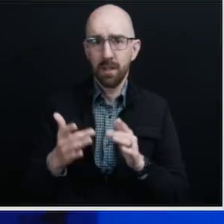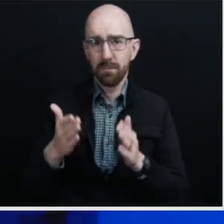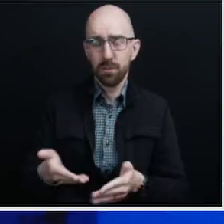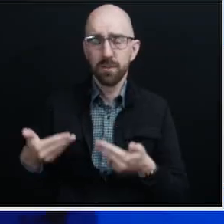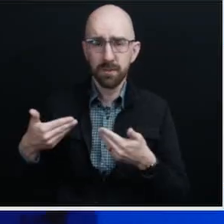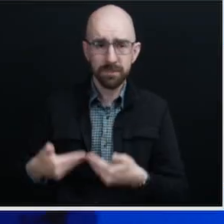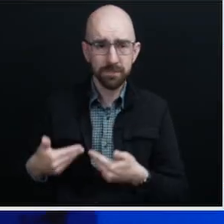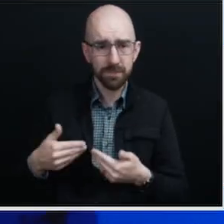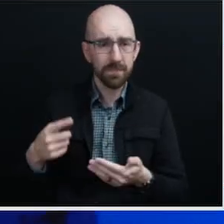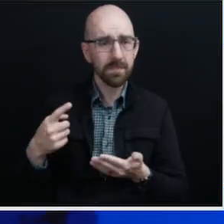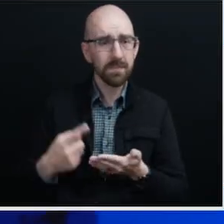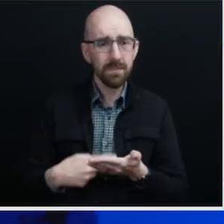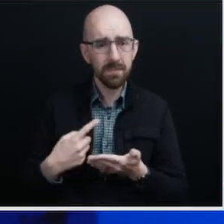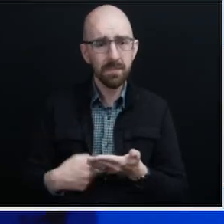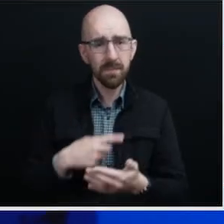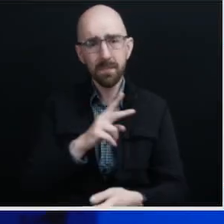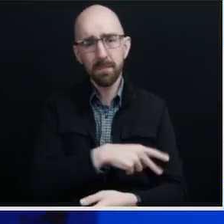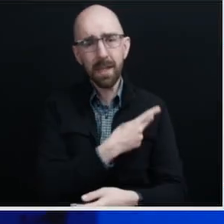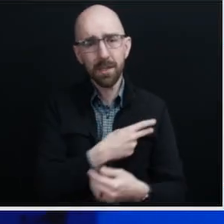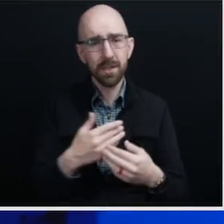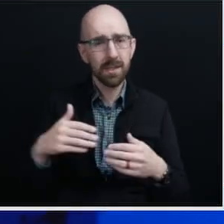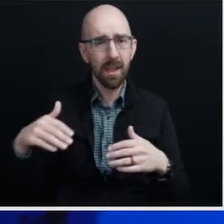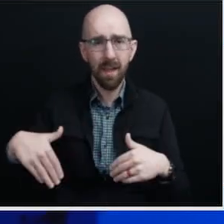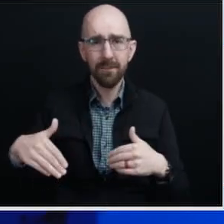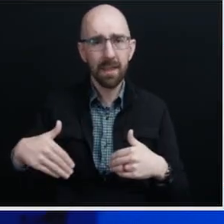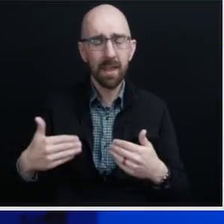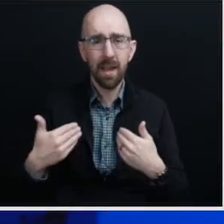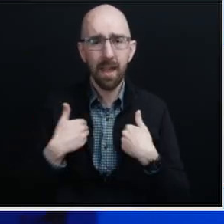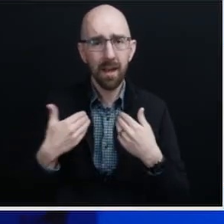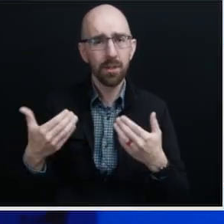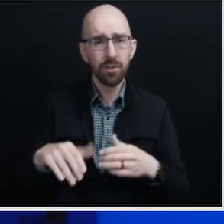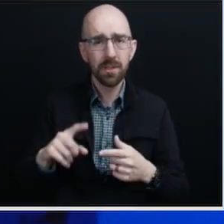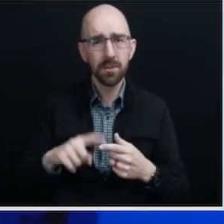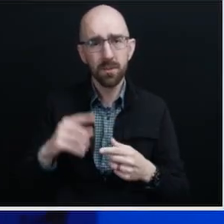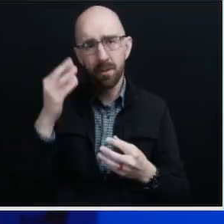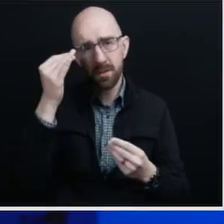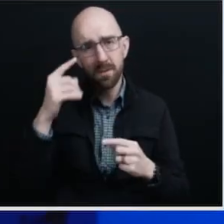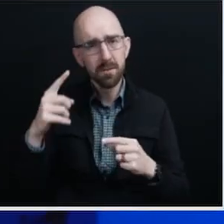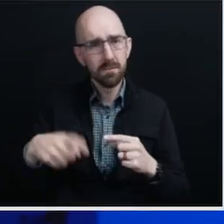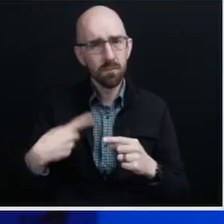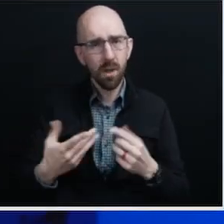sometimes patients haven't even had a chance to process what they're going through. Um my